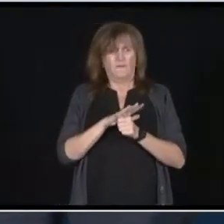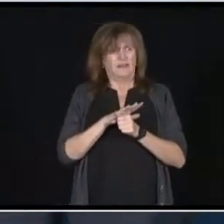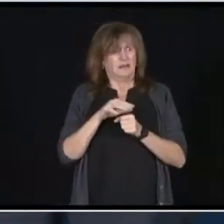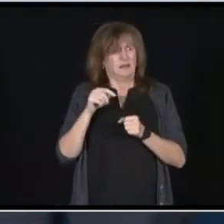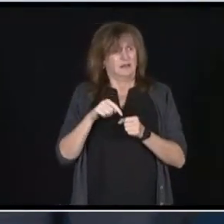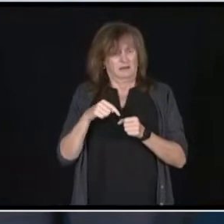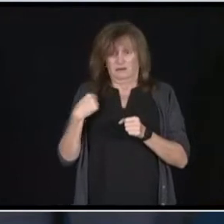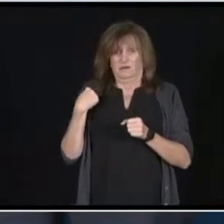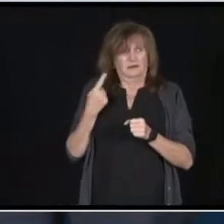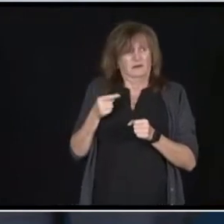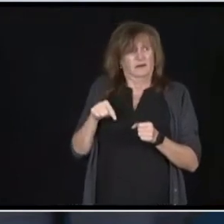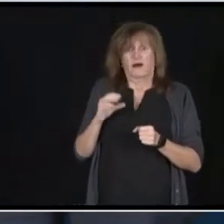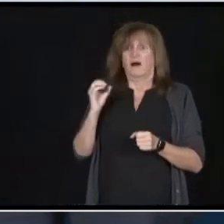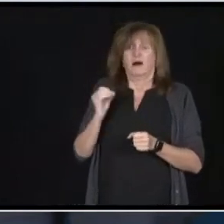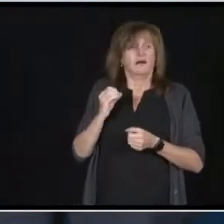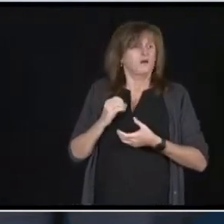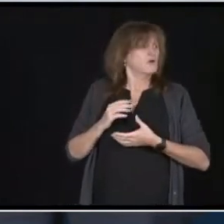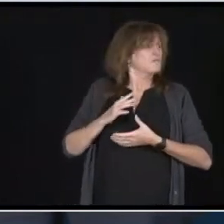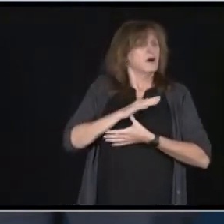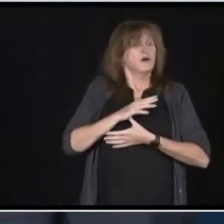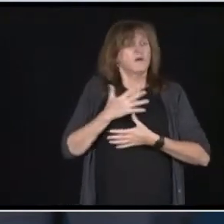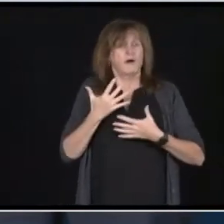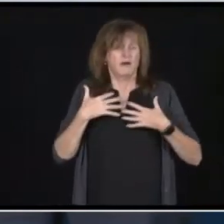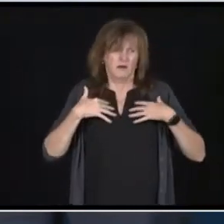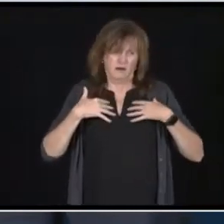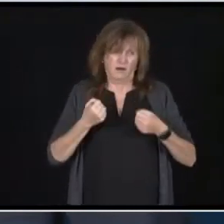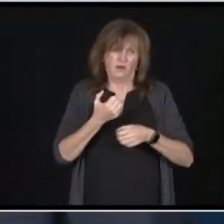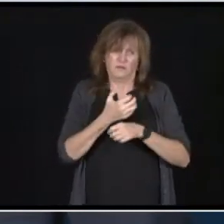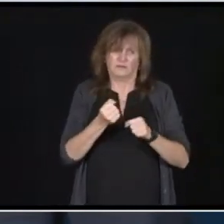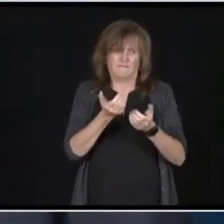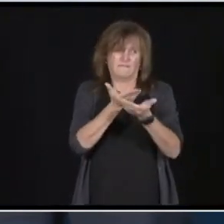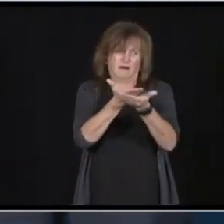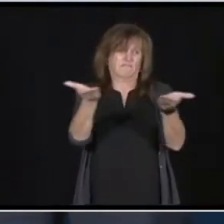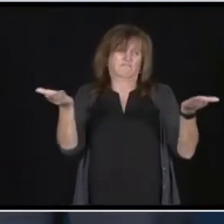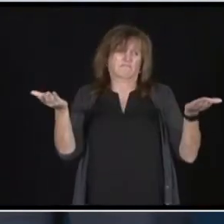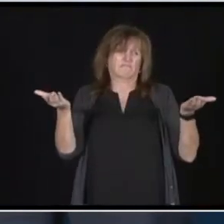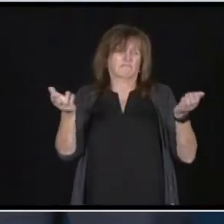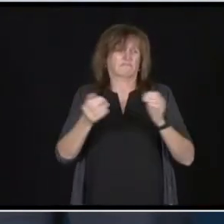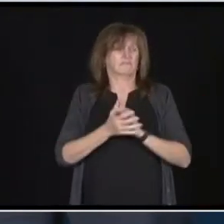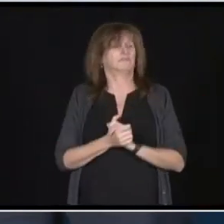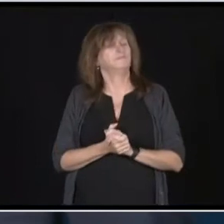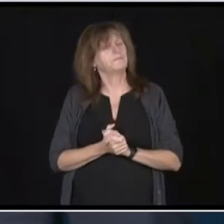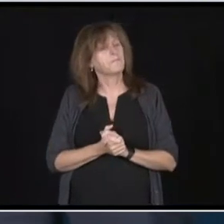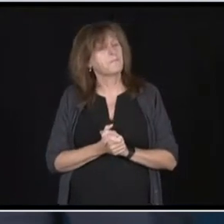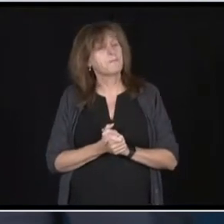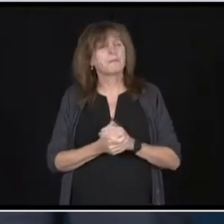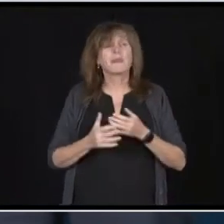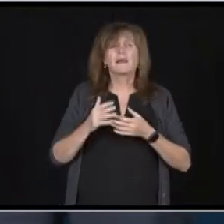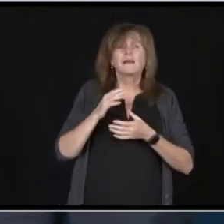Since the beginning of the COVID-19 outbreak in Ontario, our government has made protecting the health and well-being of Ontarians our top